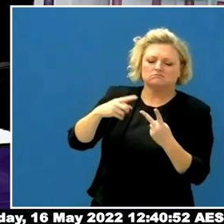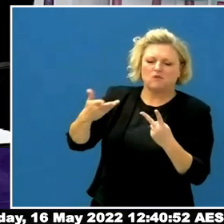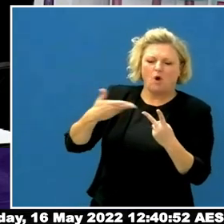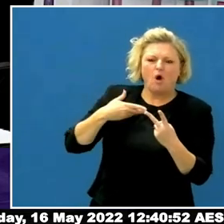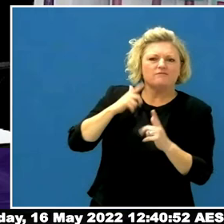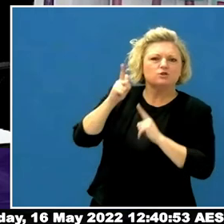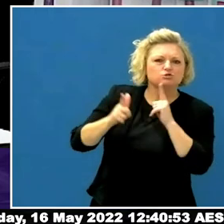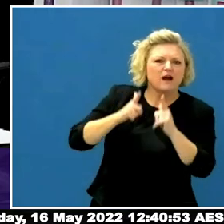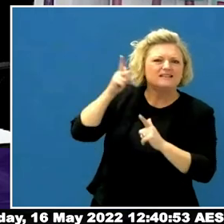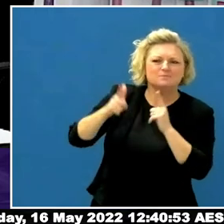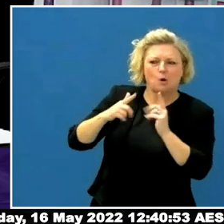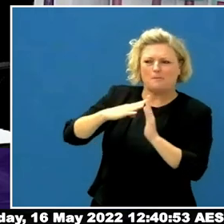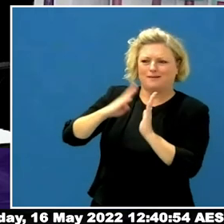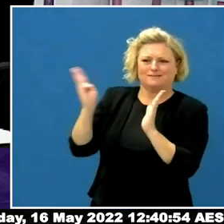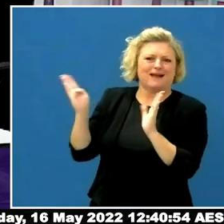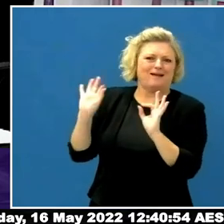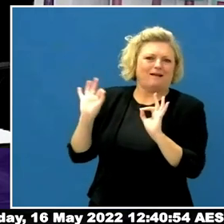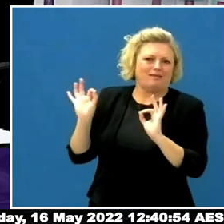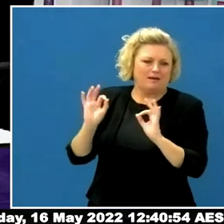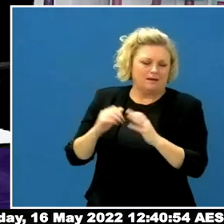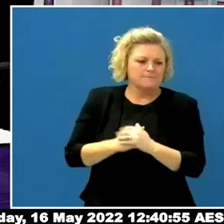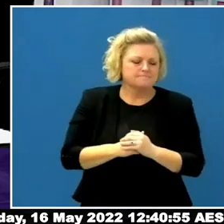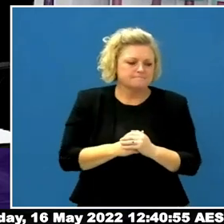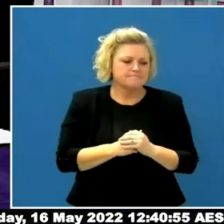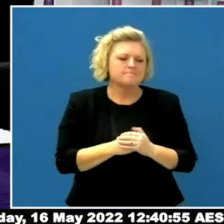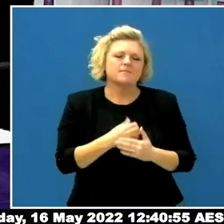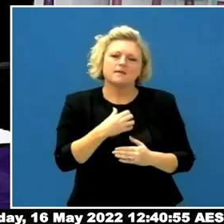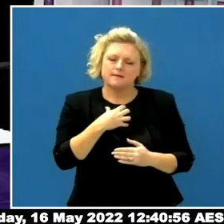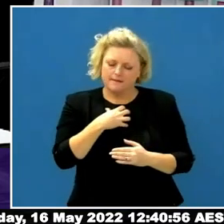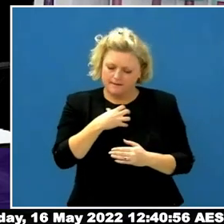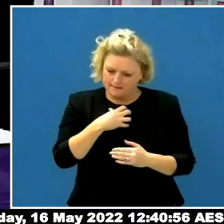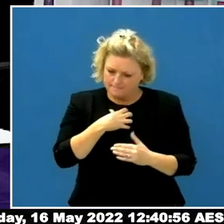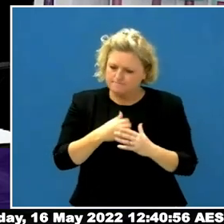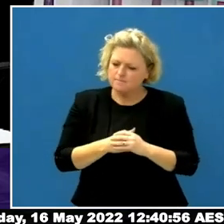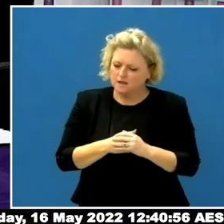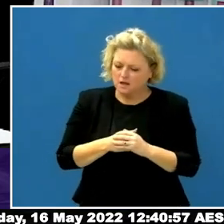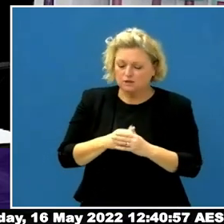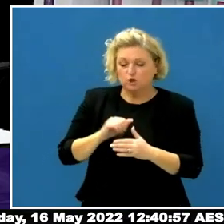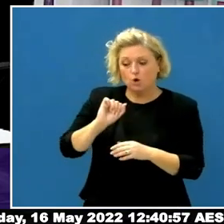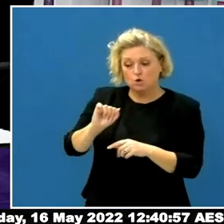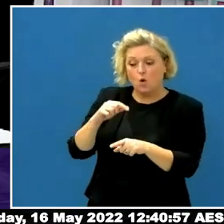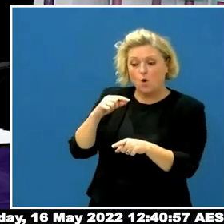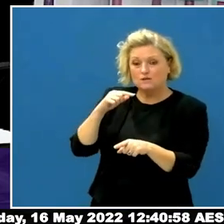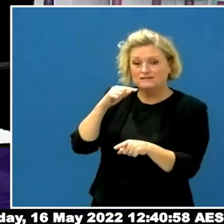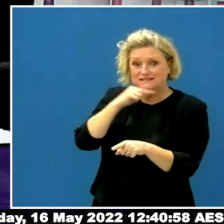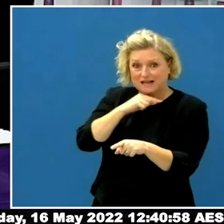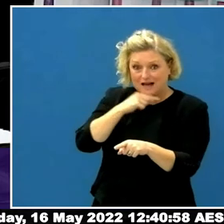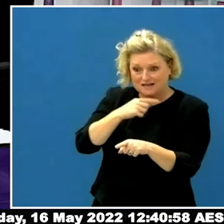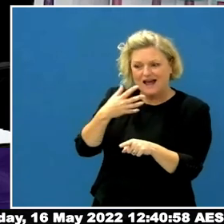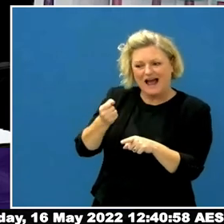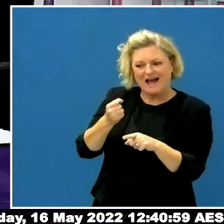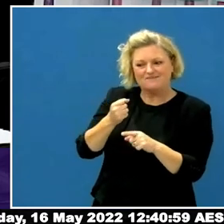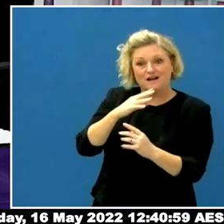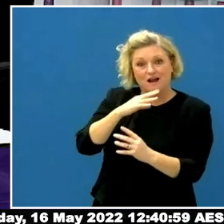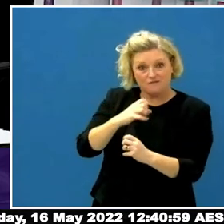And was the school that Jason attended a state school, or was it a private school? Yes. CHAIR: It was a State school.